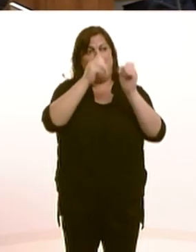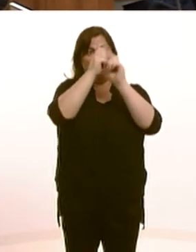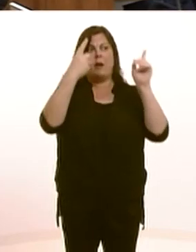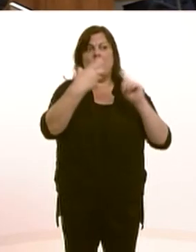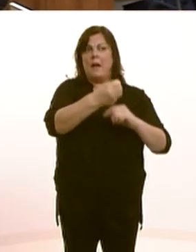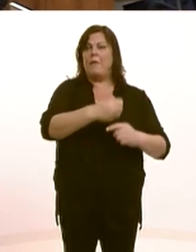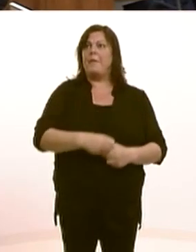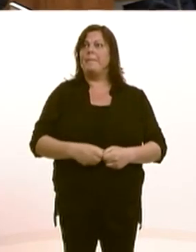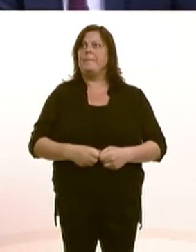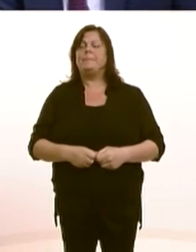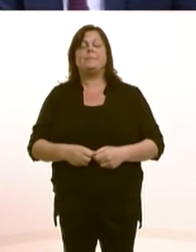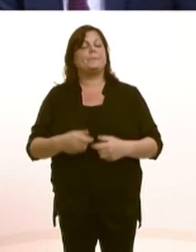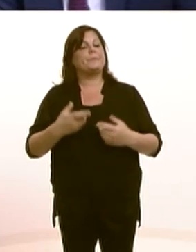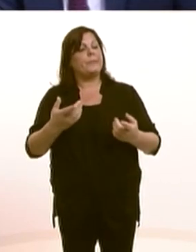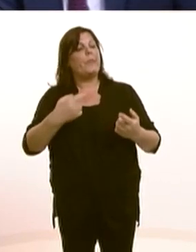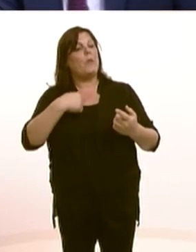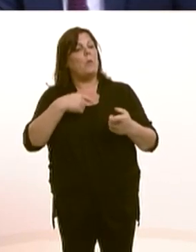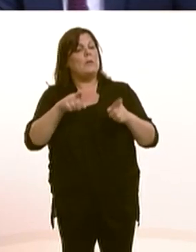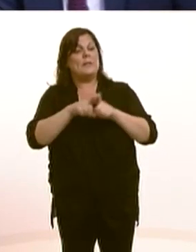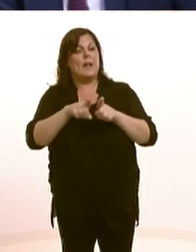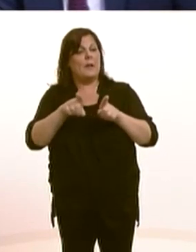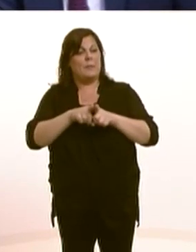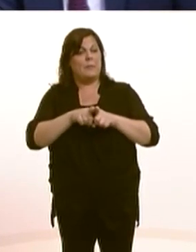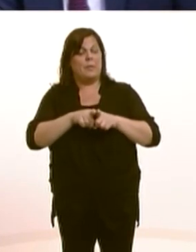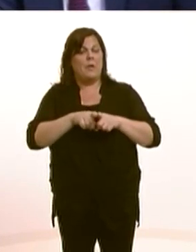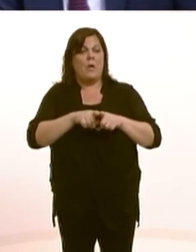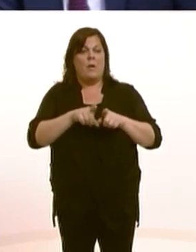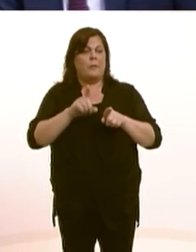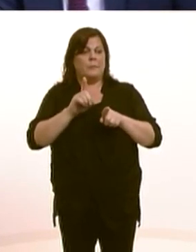We did this, of course, with the human transplantation Actóand we saw the effects of thatówhere